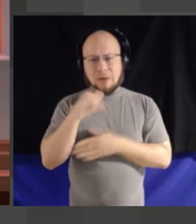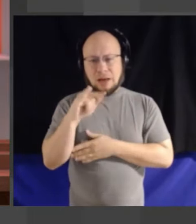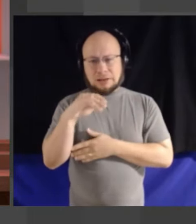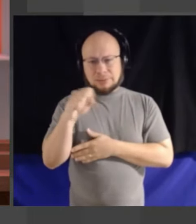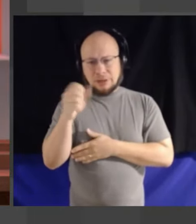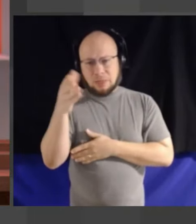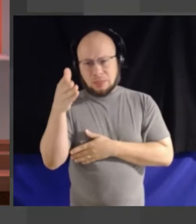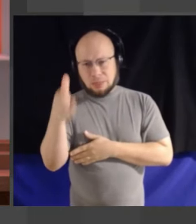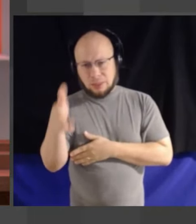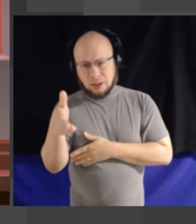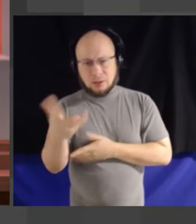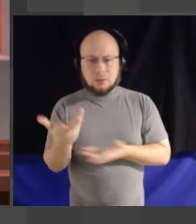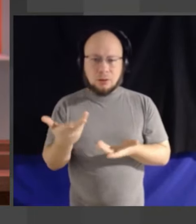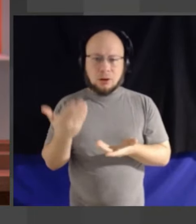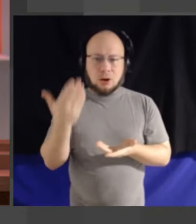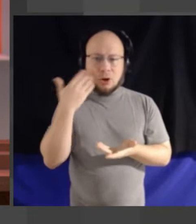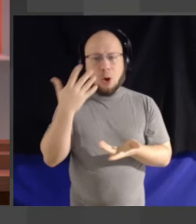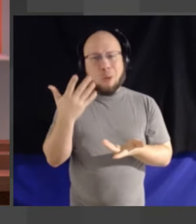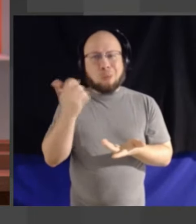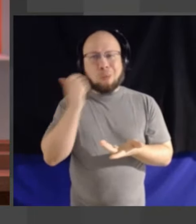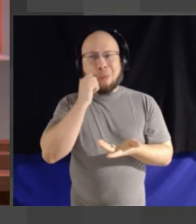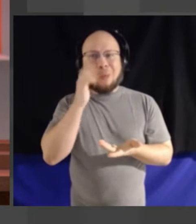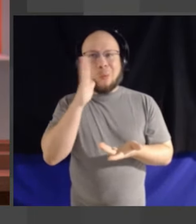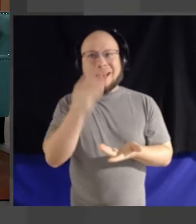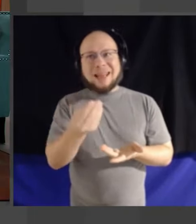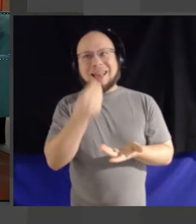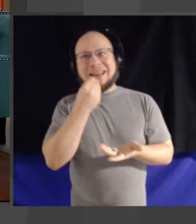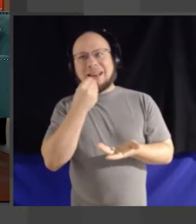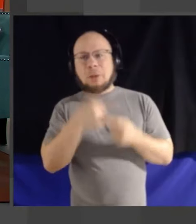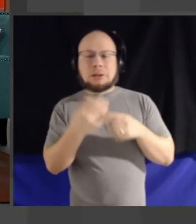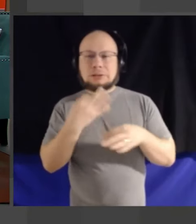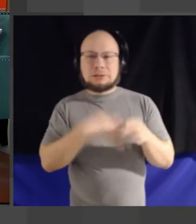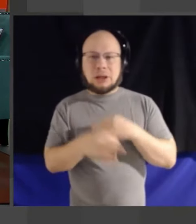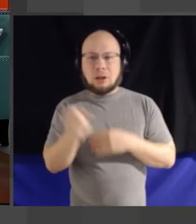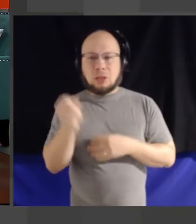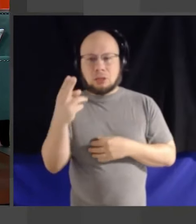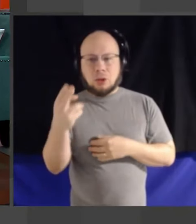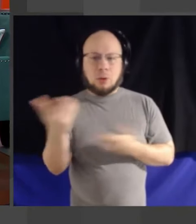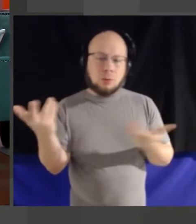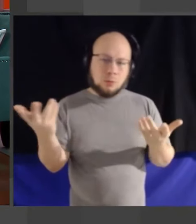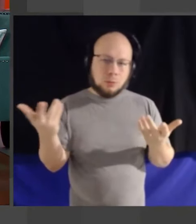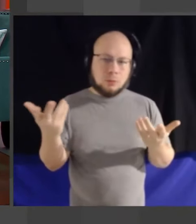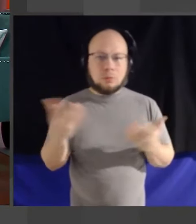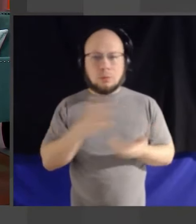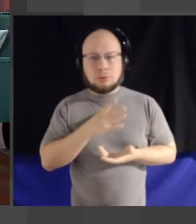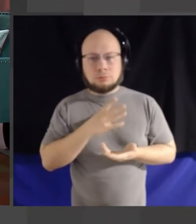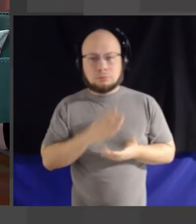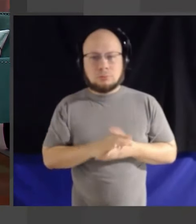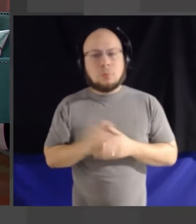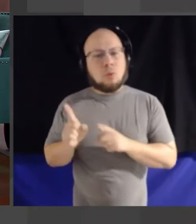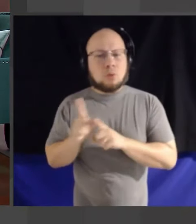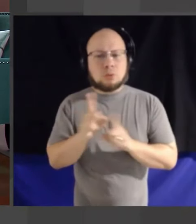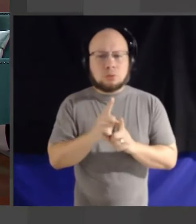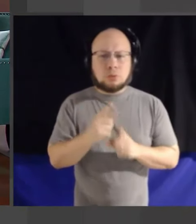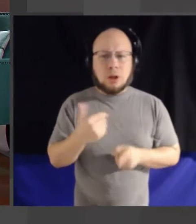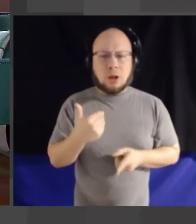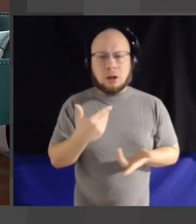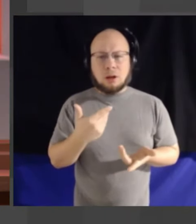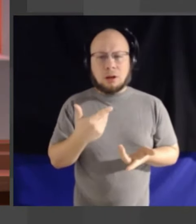THEY ALL COME TOGETHER BECAUSE YOU CAN GET THE ITEMS THAT YOU GET THERE. NORMALLY YOU WOULD EAT THE ITEM